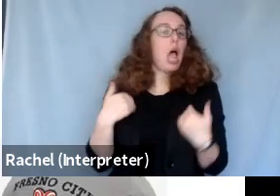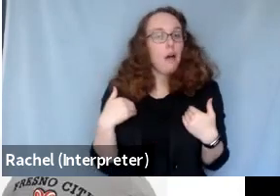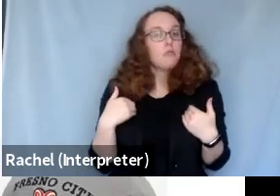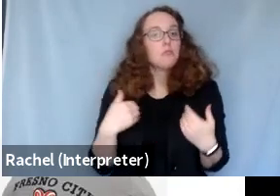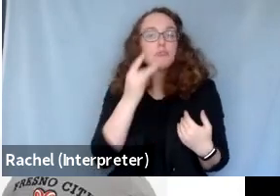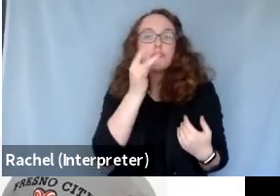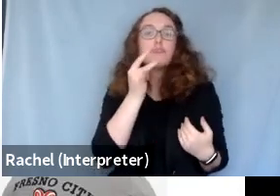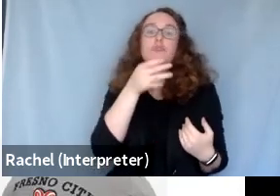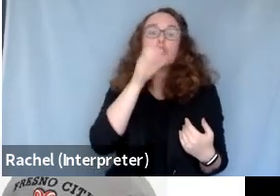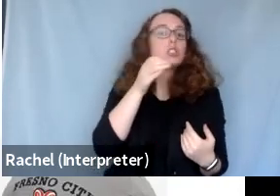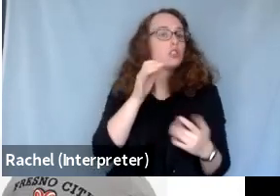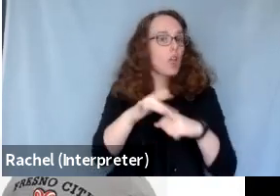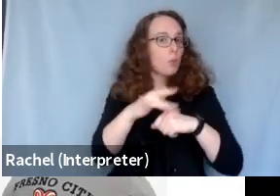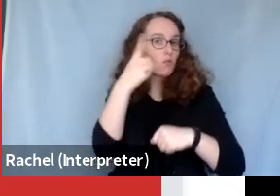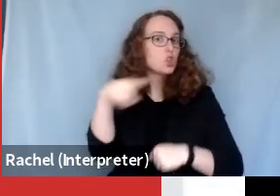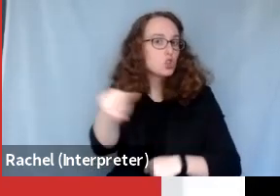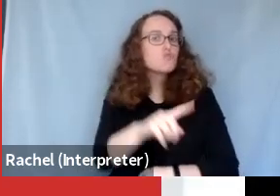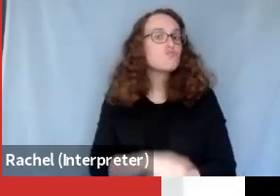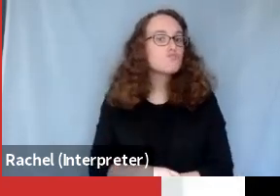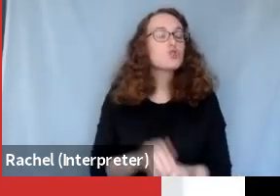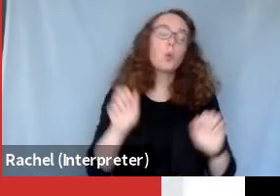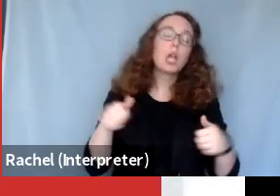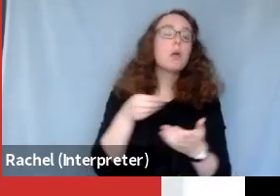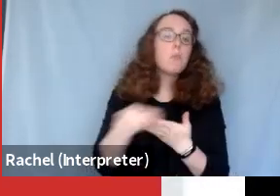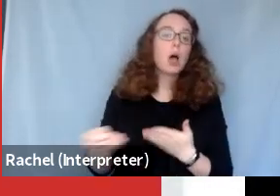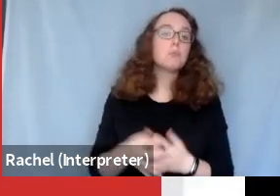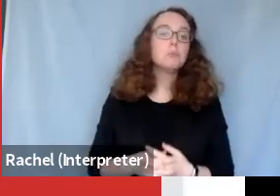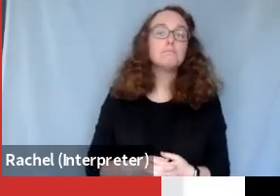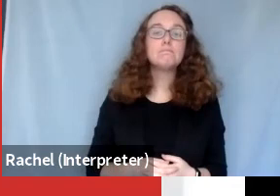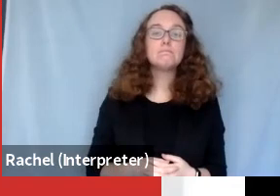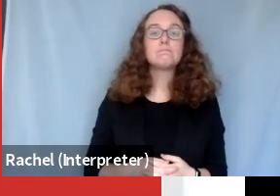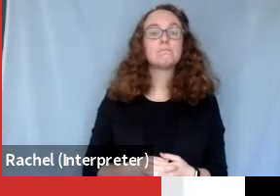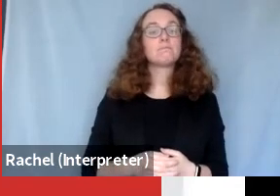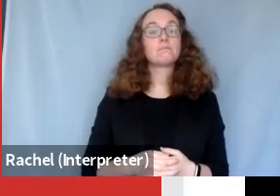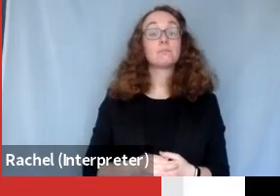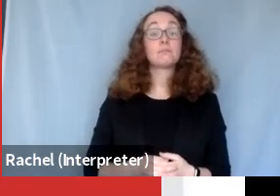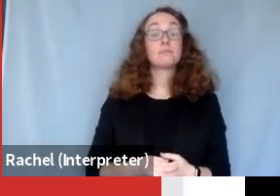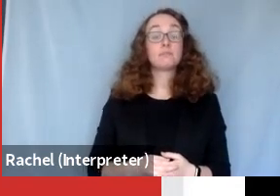available still in regard to that. Okay so that kind of covers